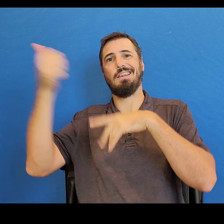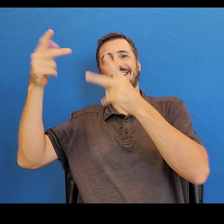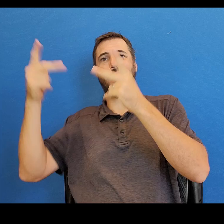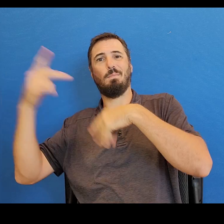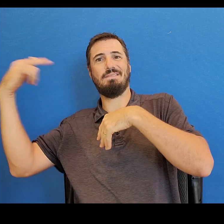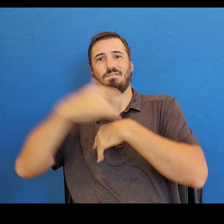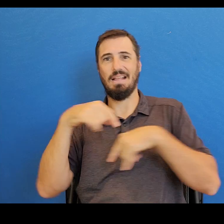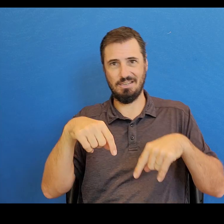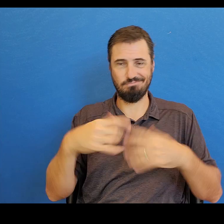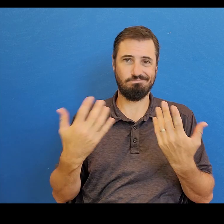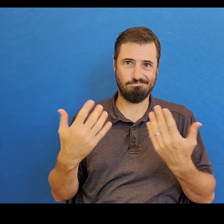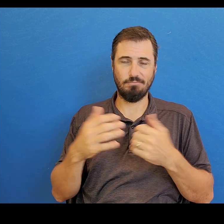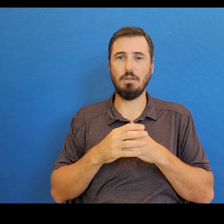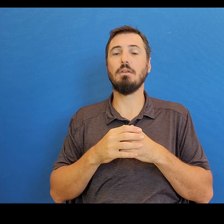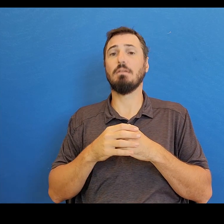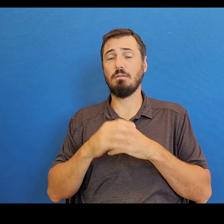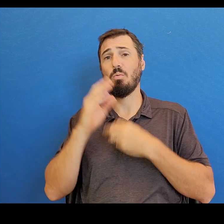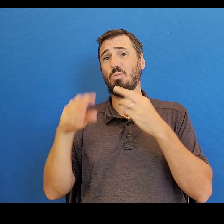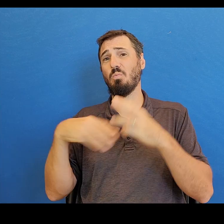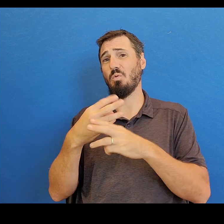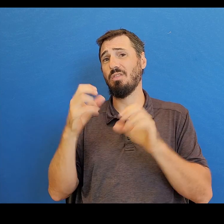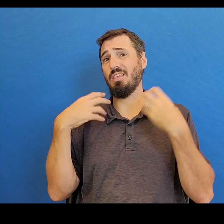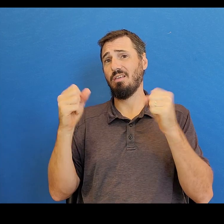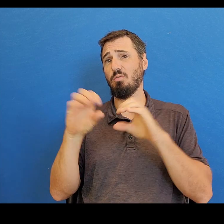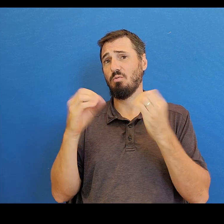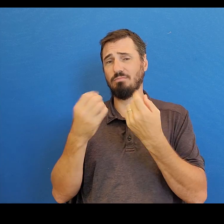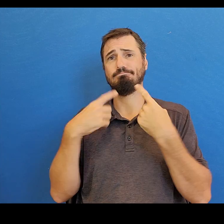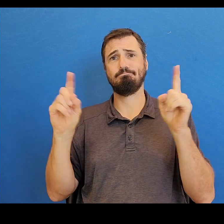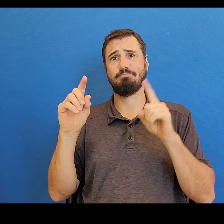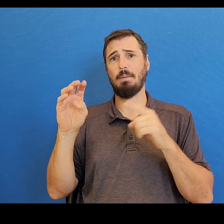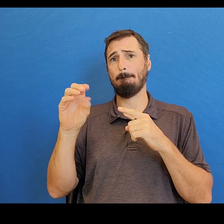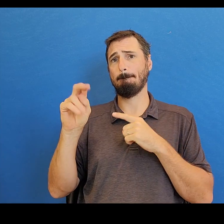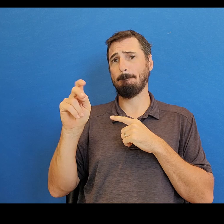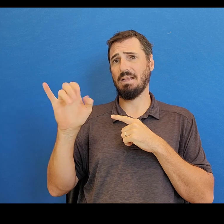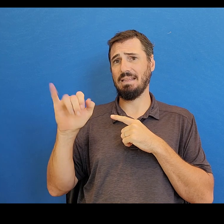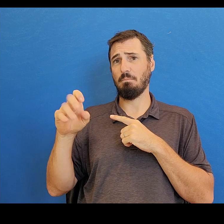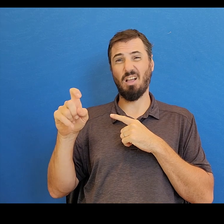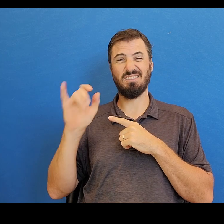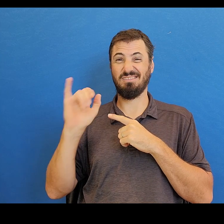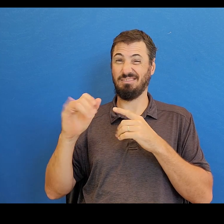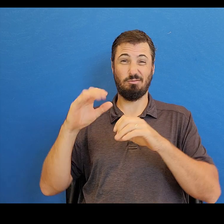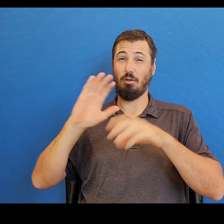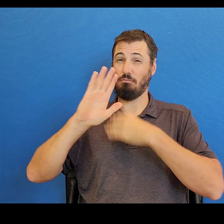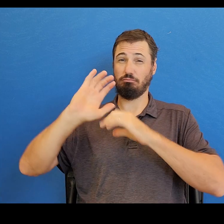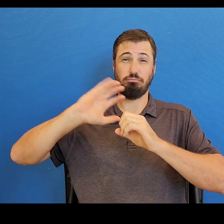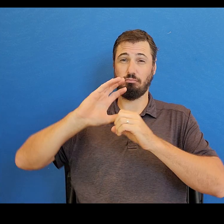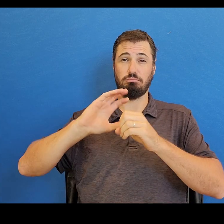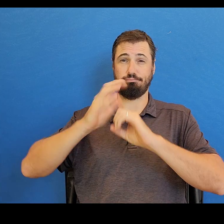With the World Health Organization declaring monkeypox a global health emergency, we should all stay informed about this disease.